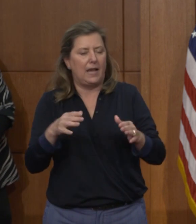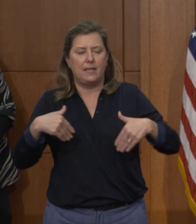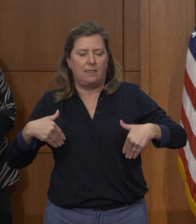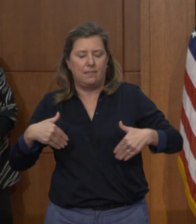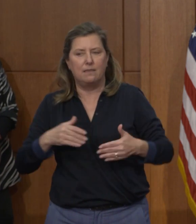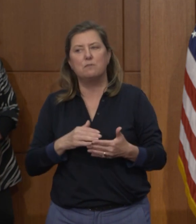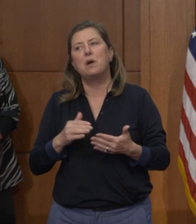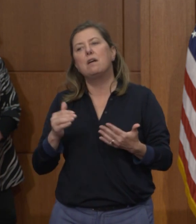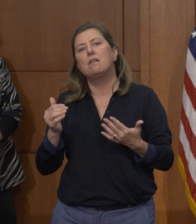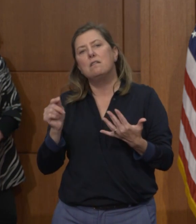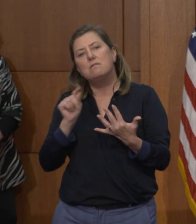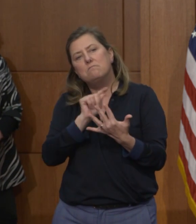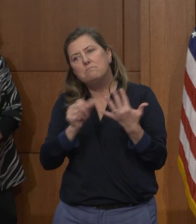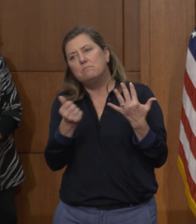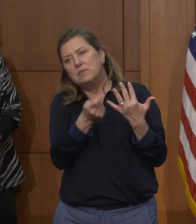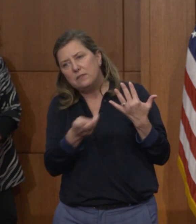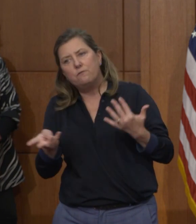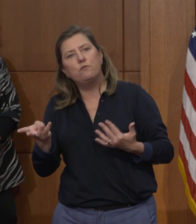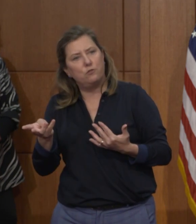Um, the question is, are there any specific applications?